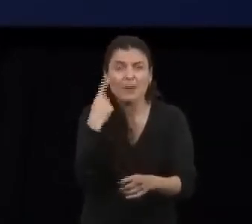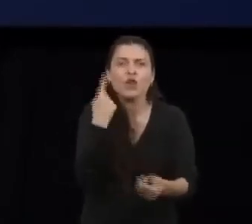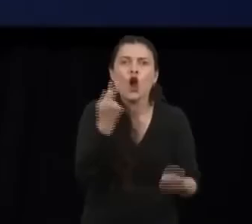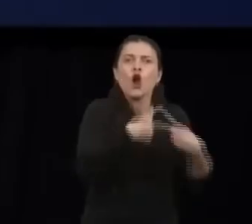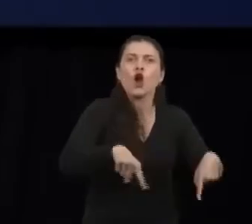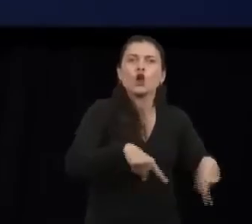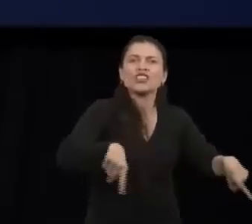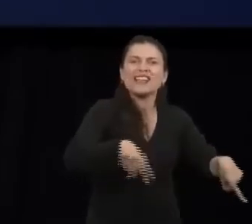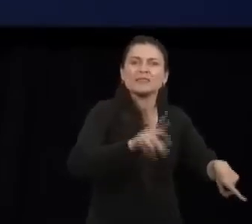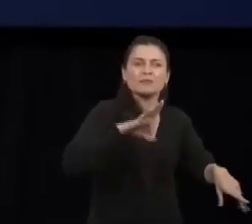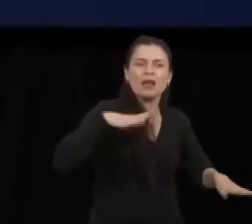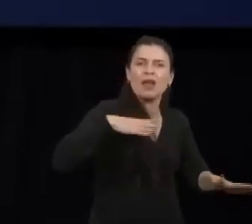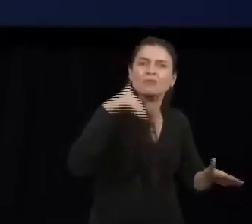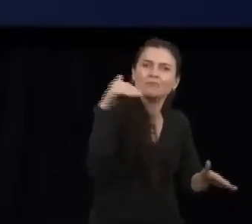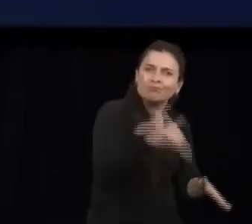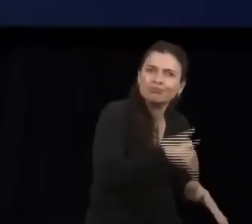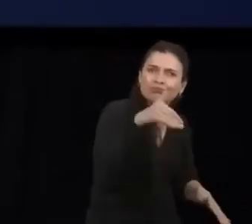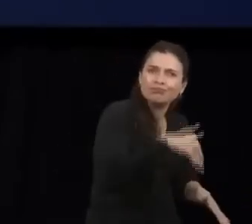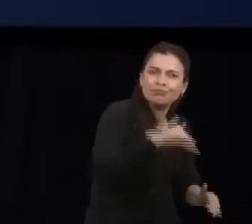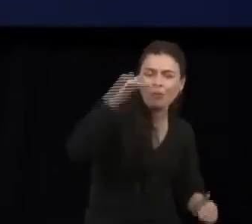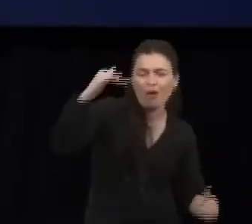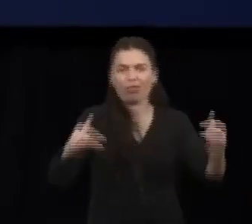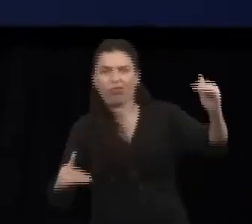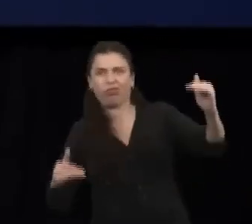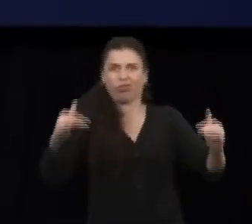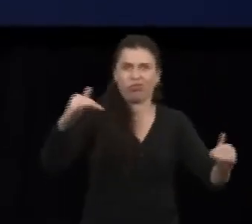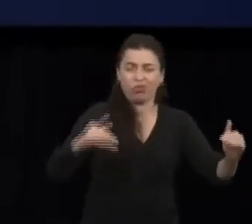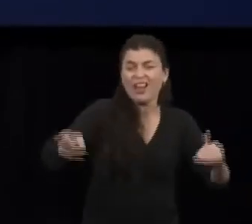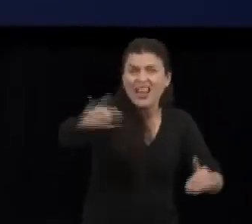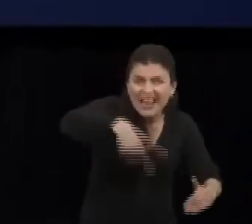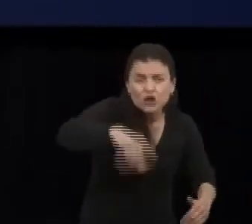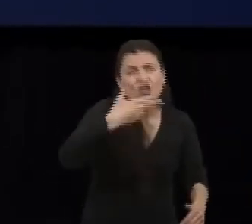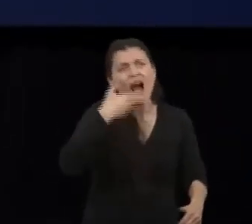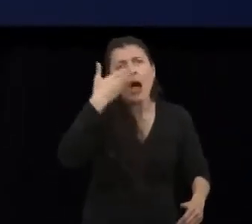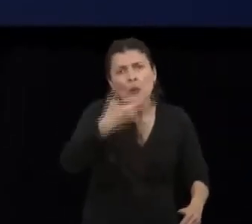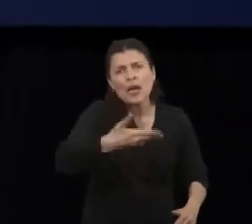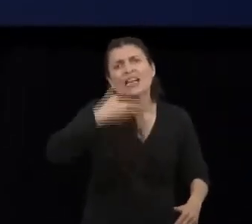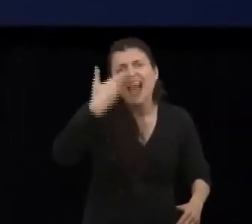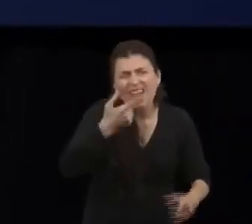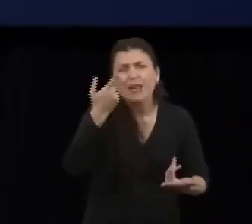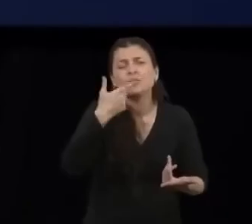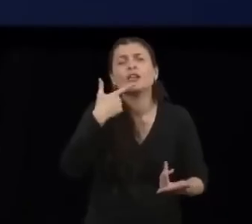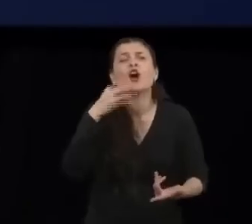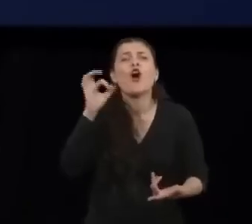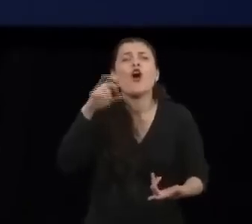That is to say, with which they talk about overshooting and they do not know the effect